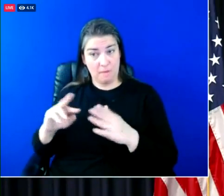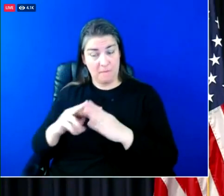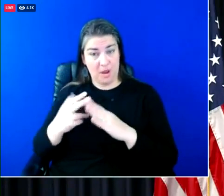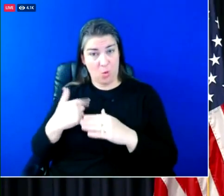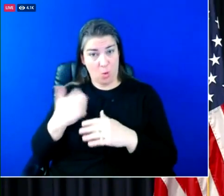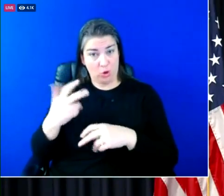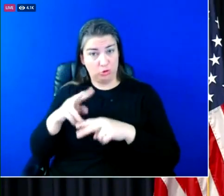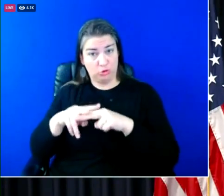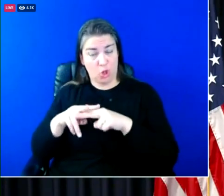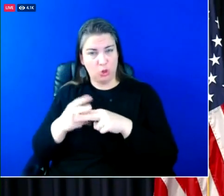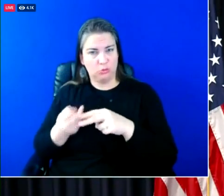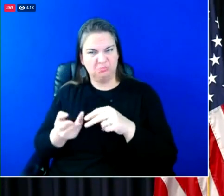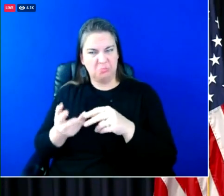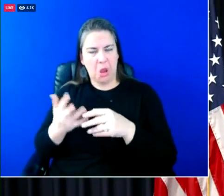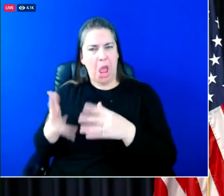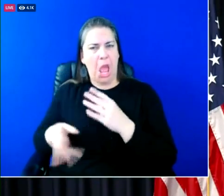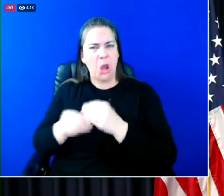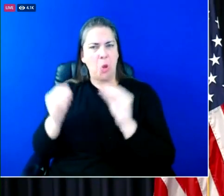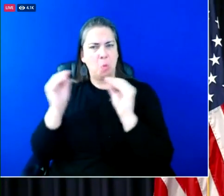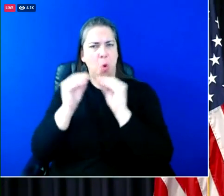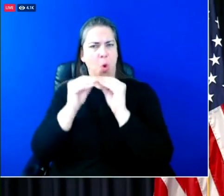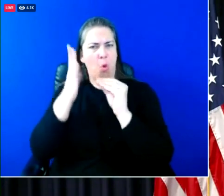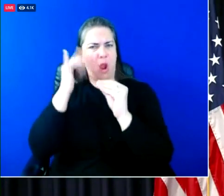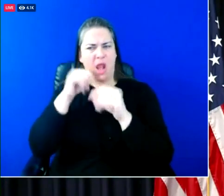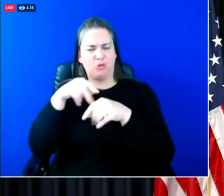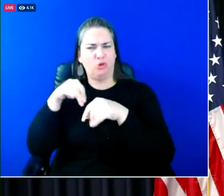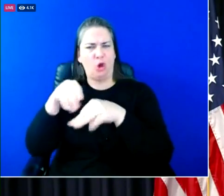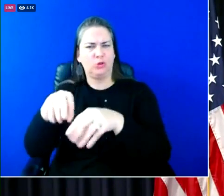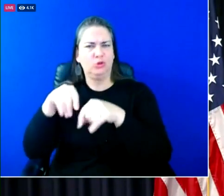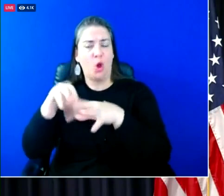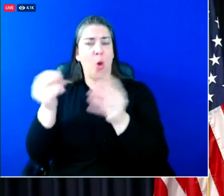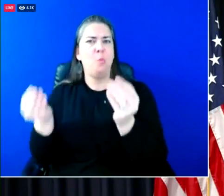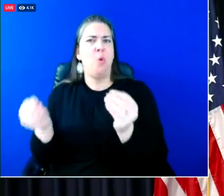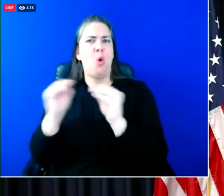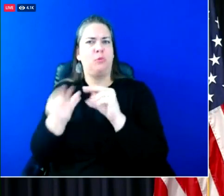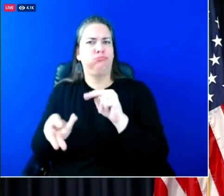why we really need Kentucky INS, as the governor said is Director Dawson said,